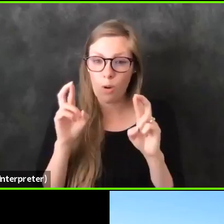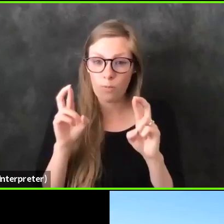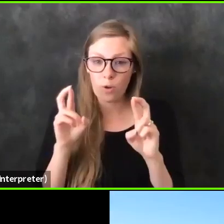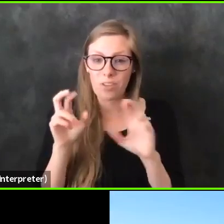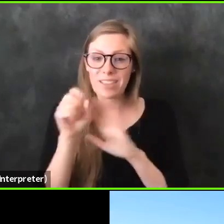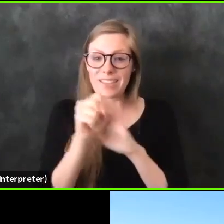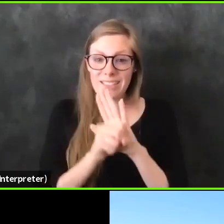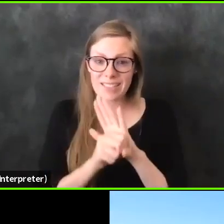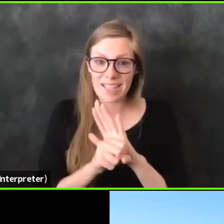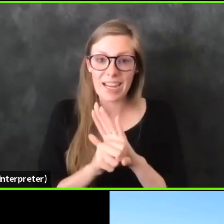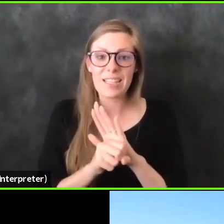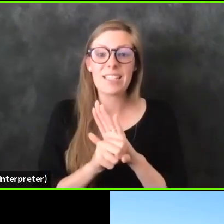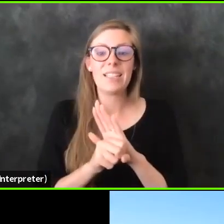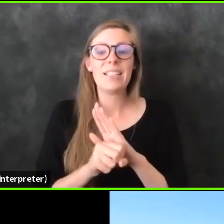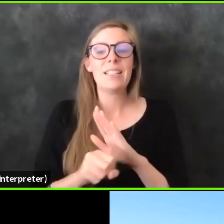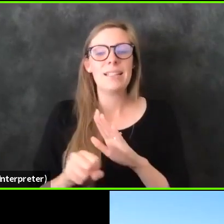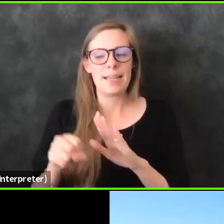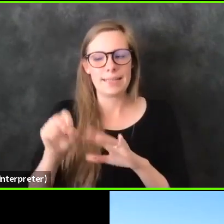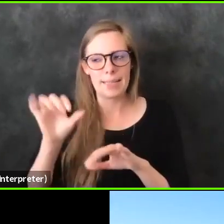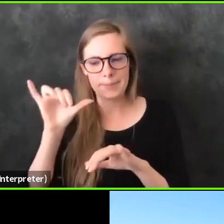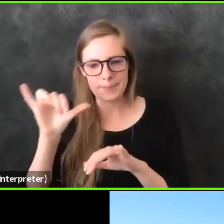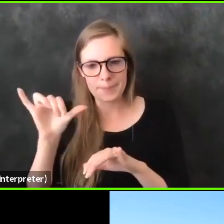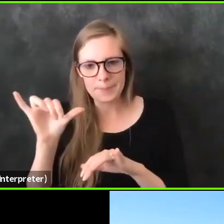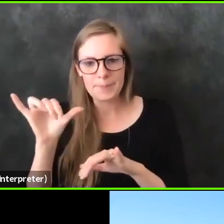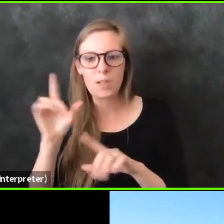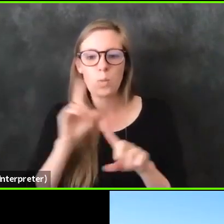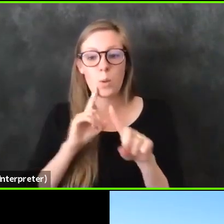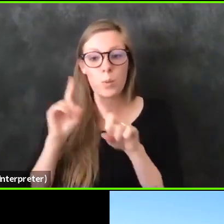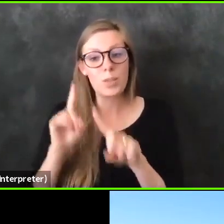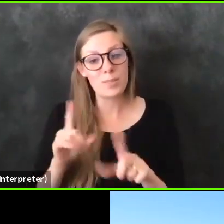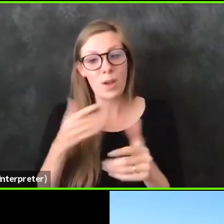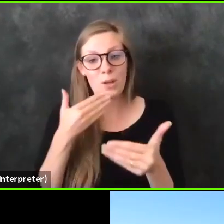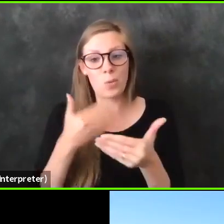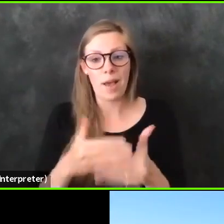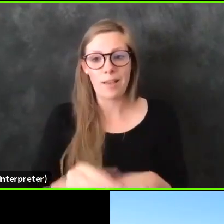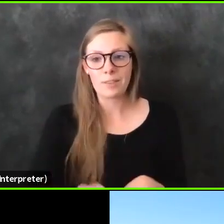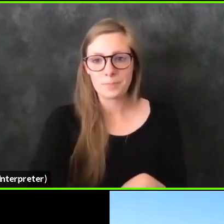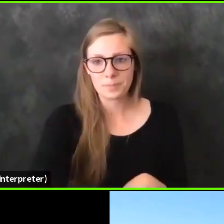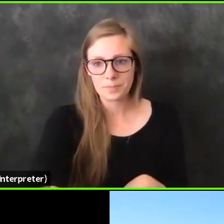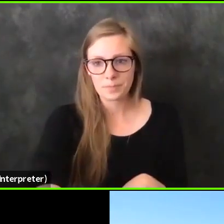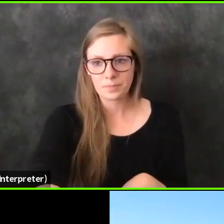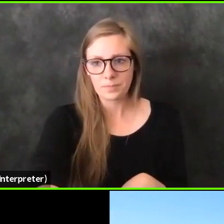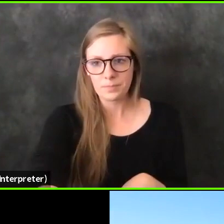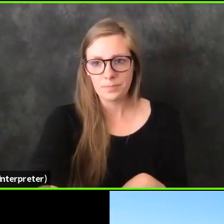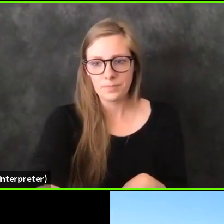heard our our pleas and will respond accordingly and give us the vaccine.